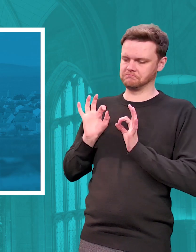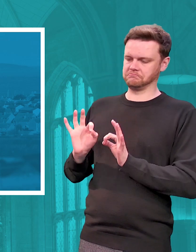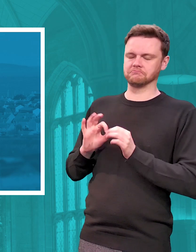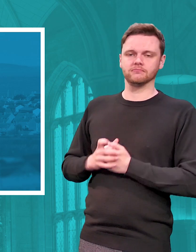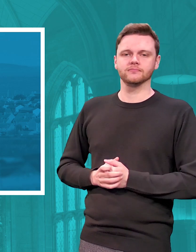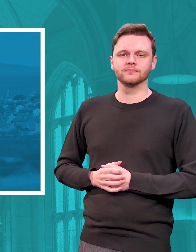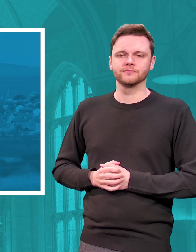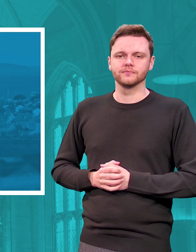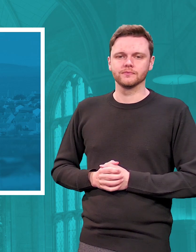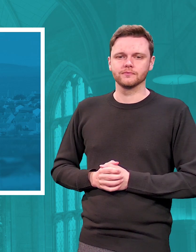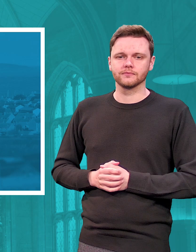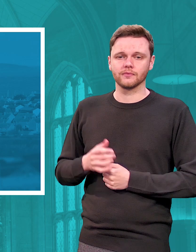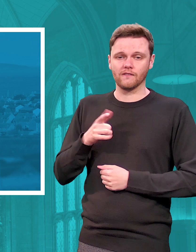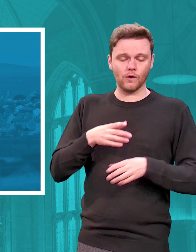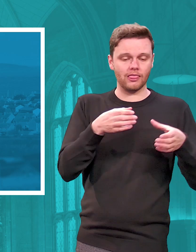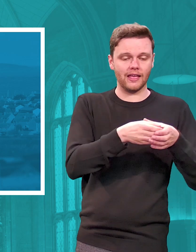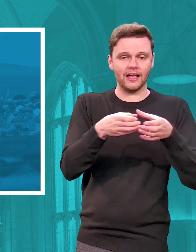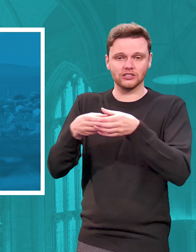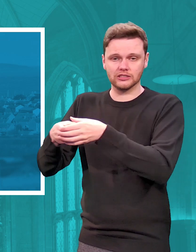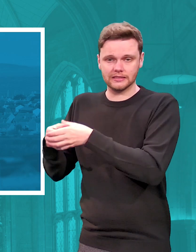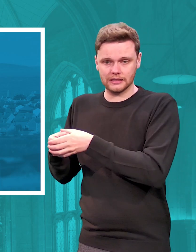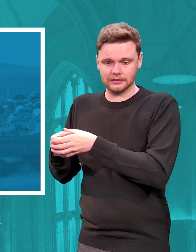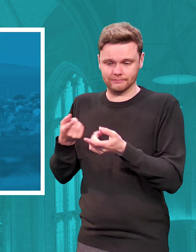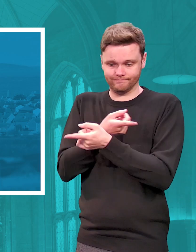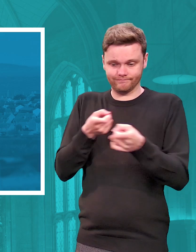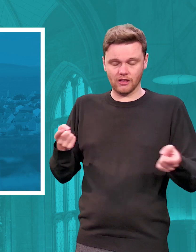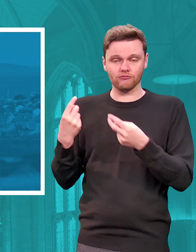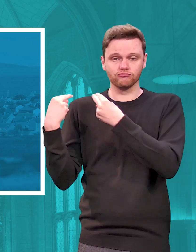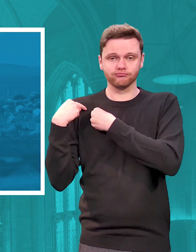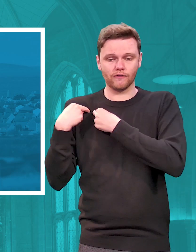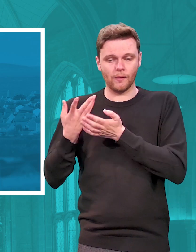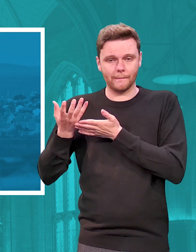For the agencies of the church with responsibility for pensions, in this case,